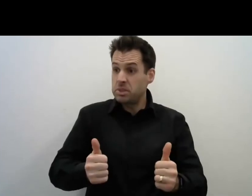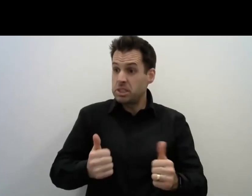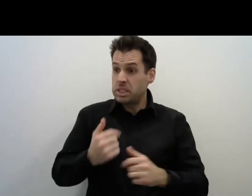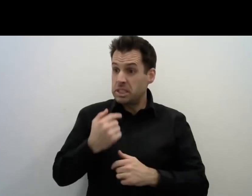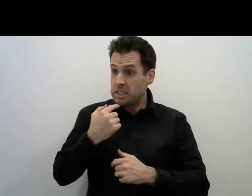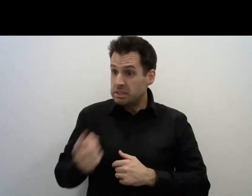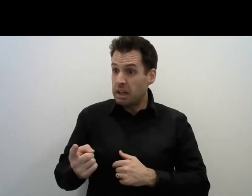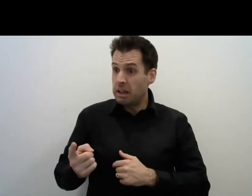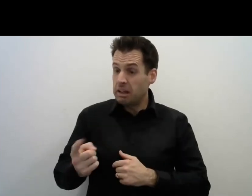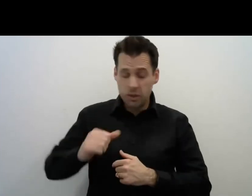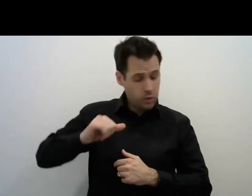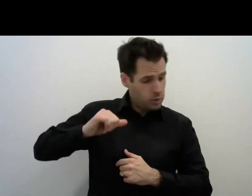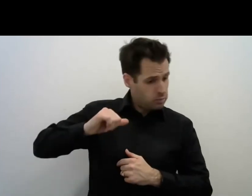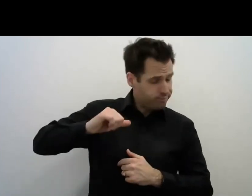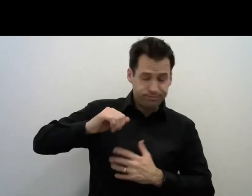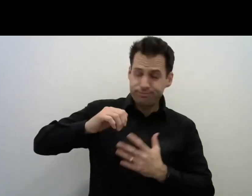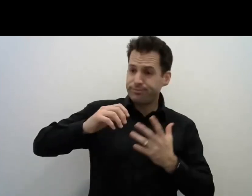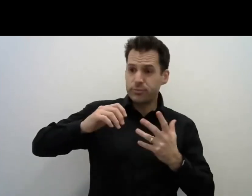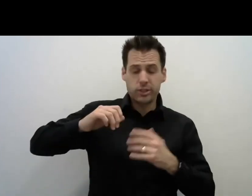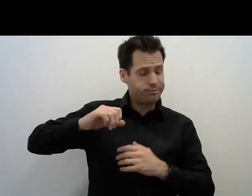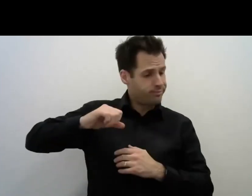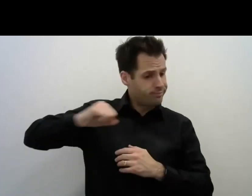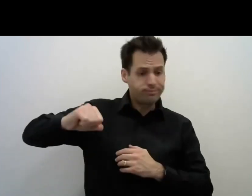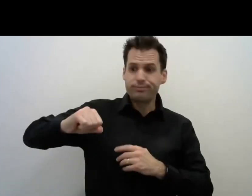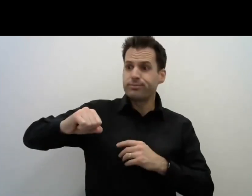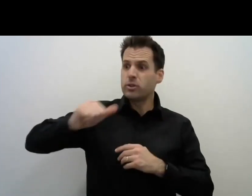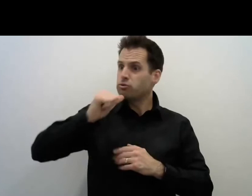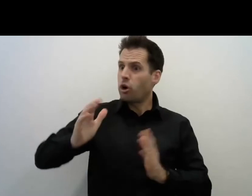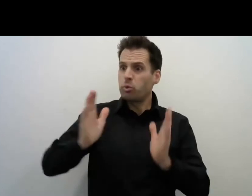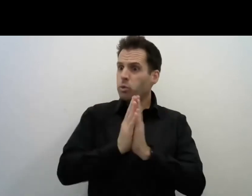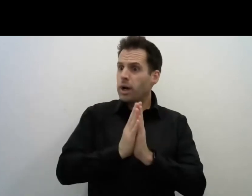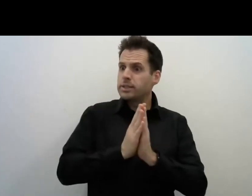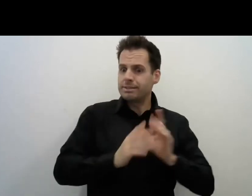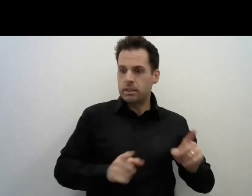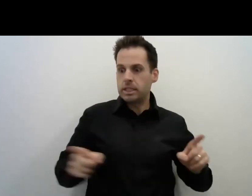requests because essentially this person was claiming that her disability was life-threatening